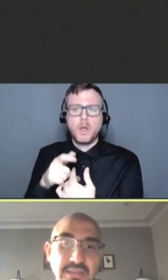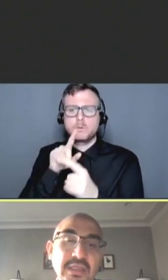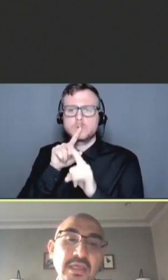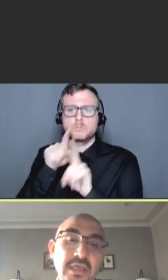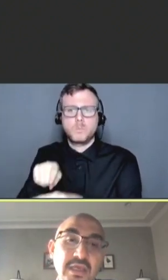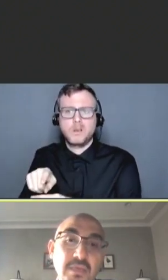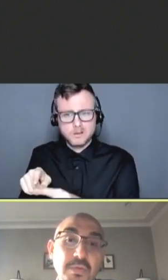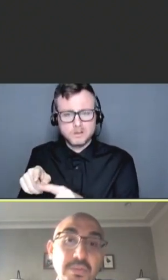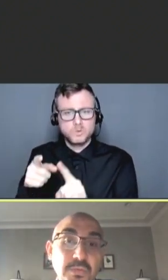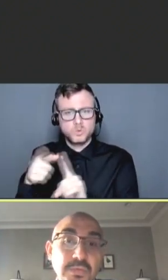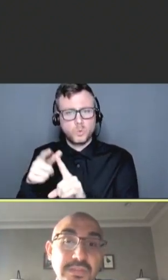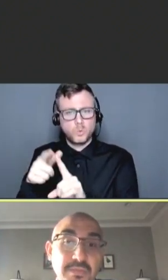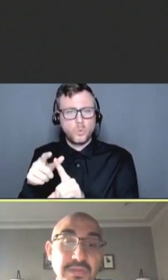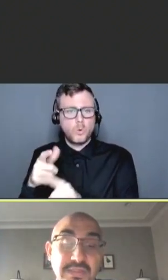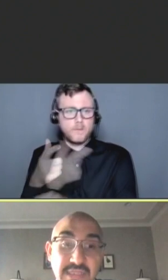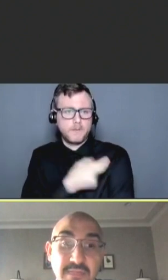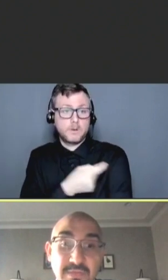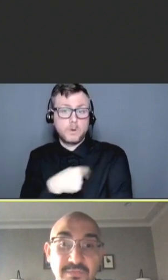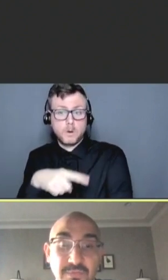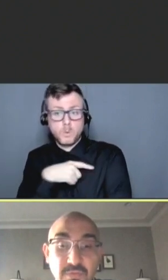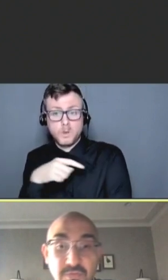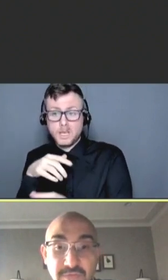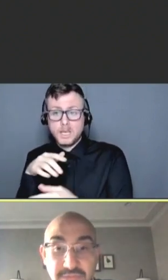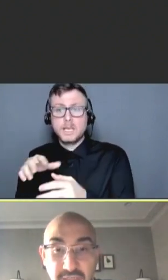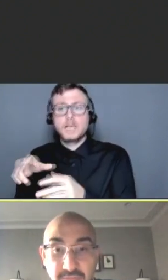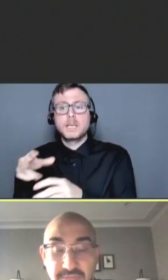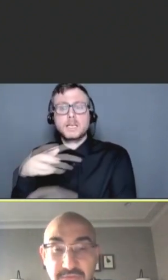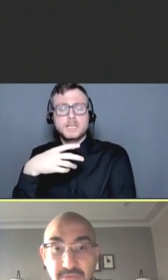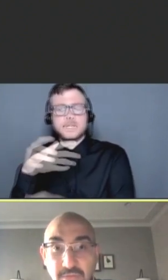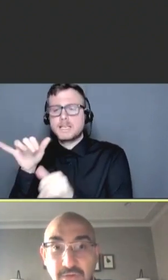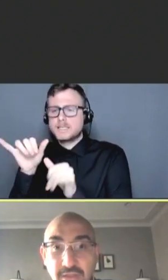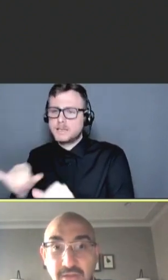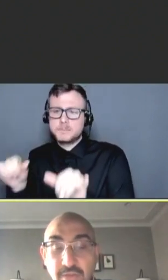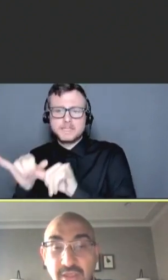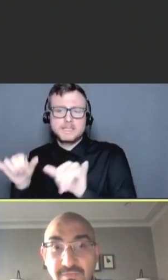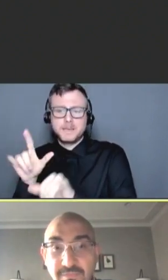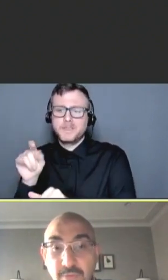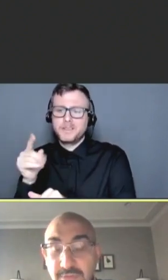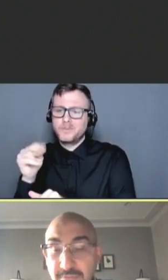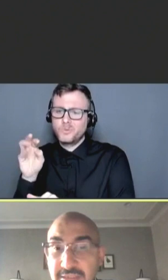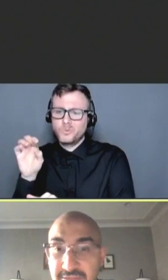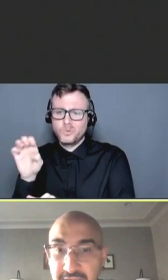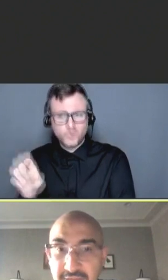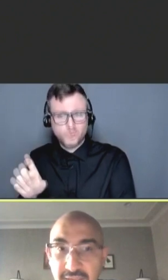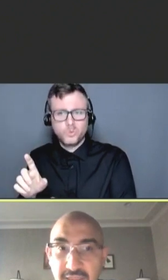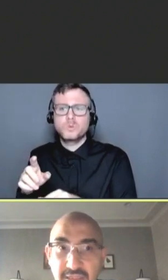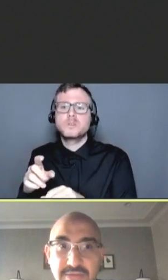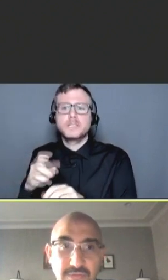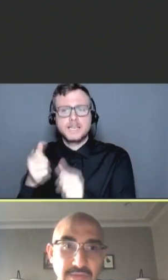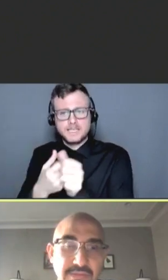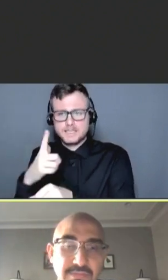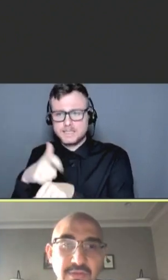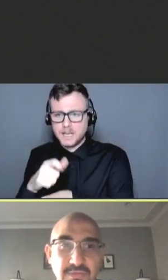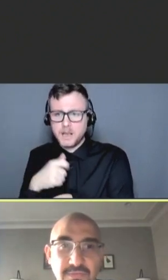We do sample the same lymph node over time, so we have optimized that analysis with this method of